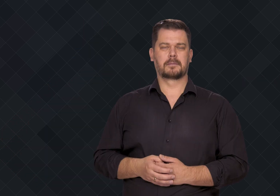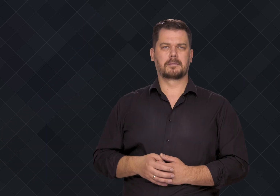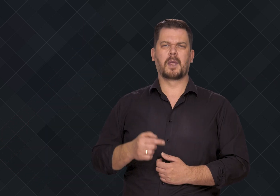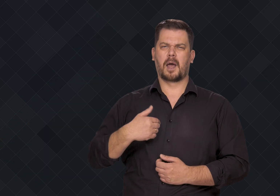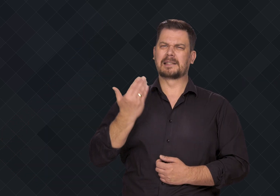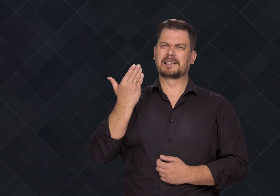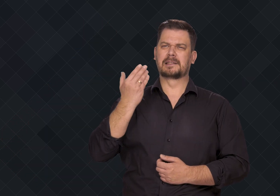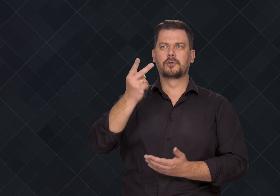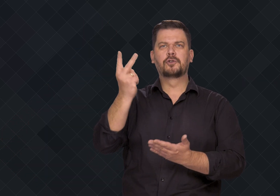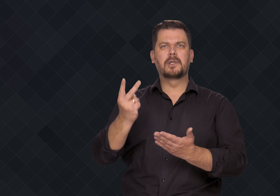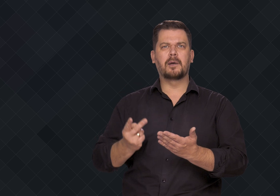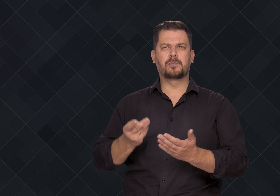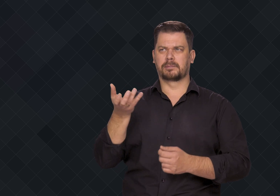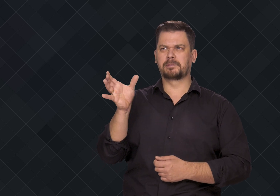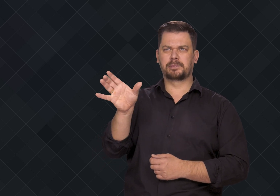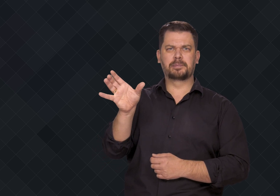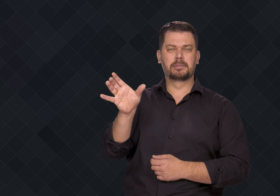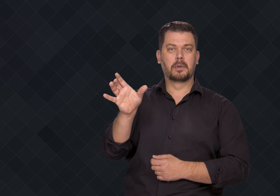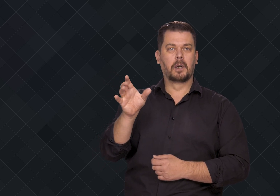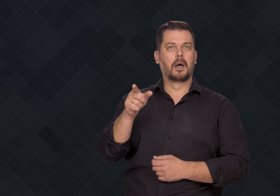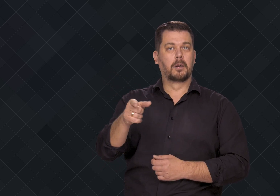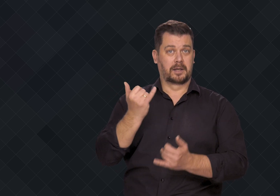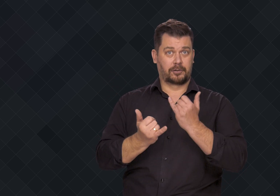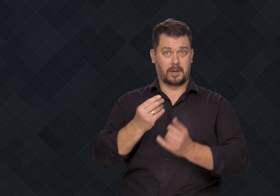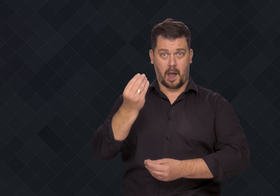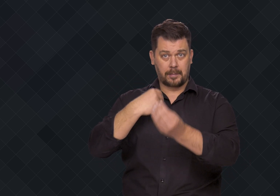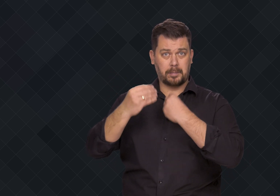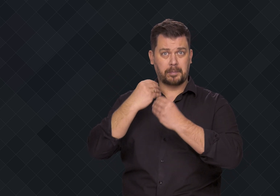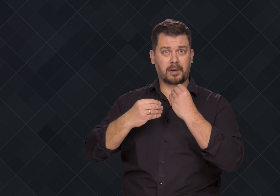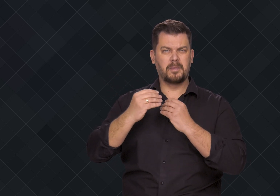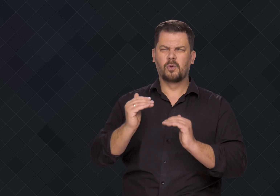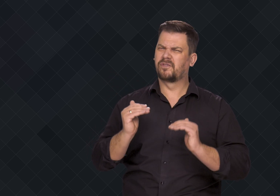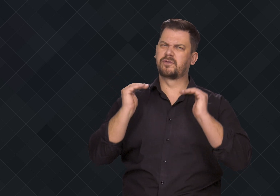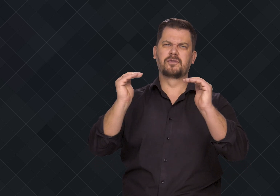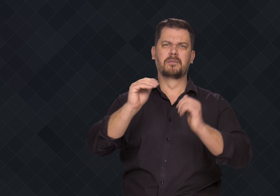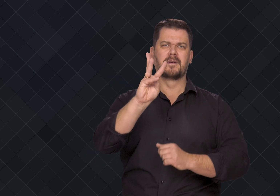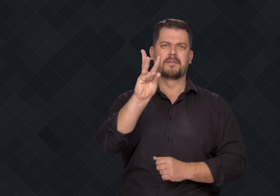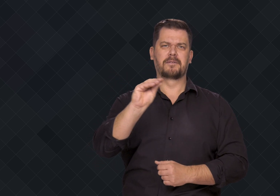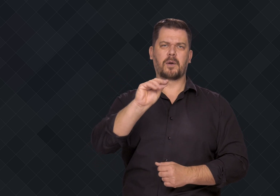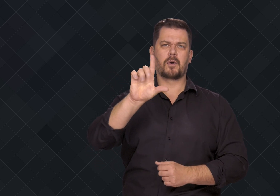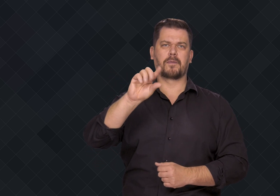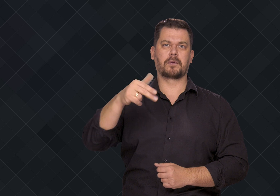Additionally, as we just read, when we consume a high-carb meal,